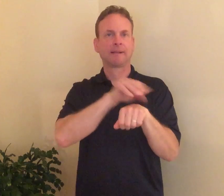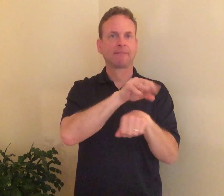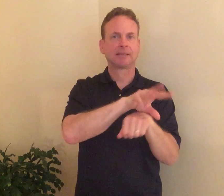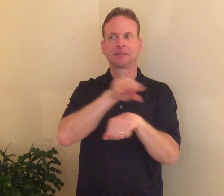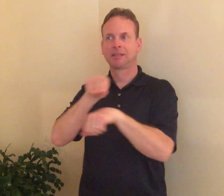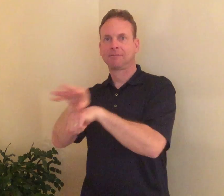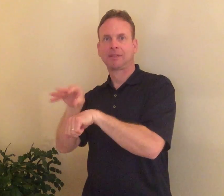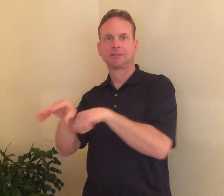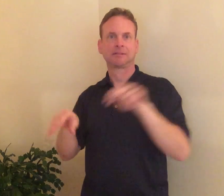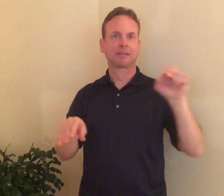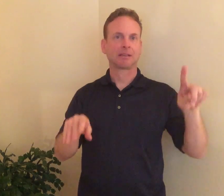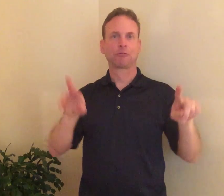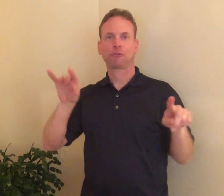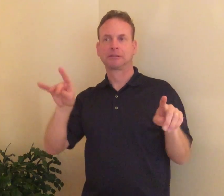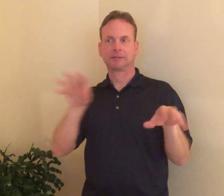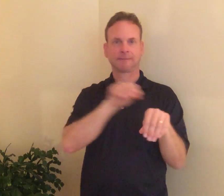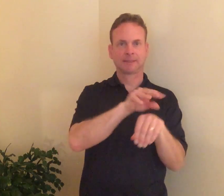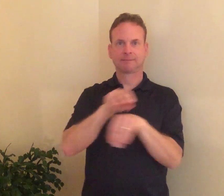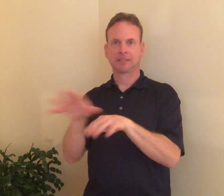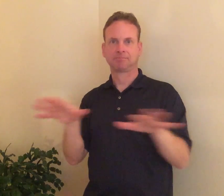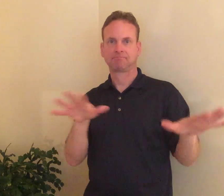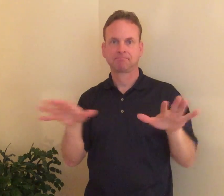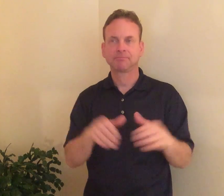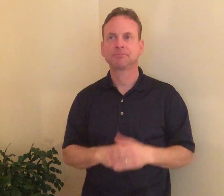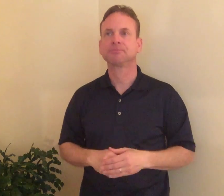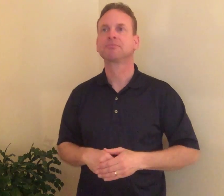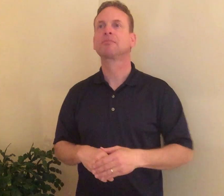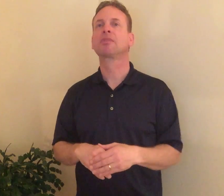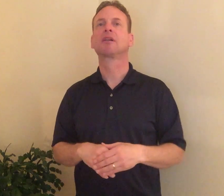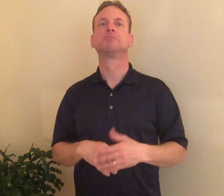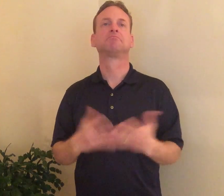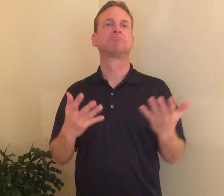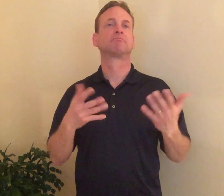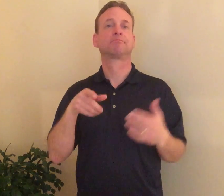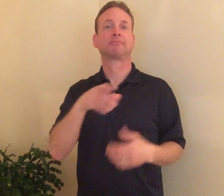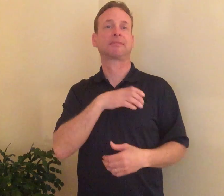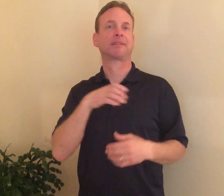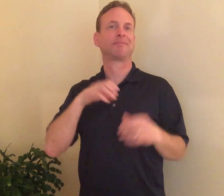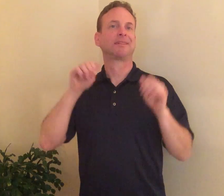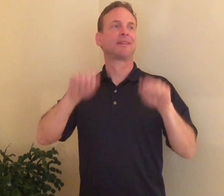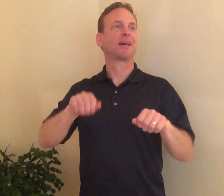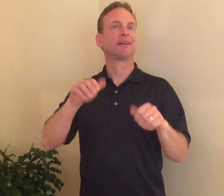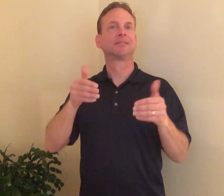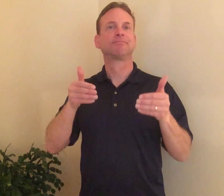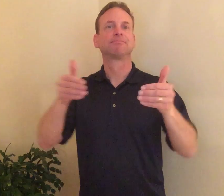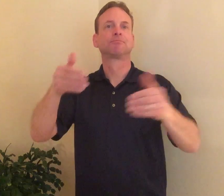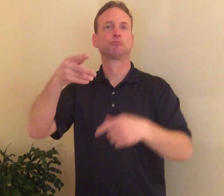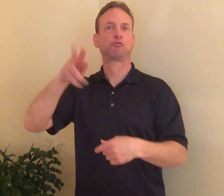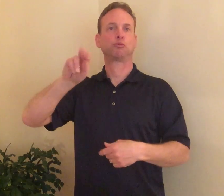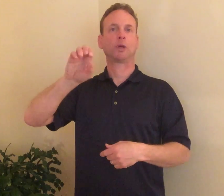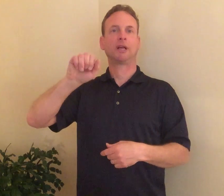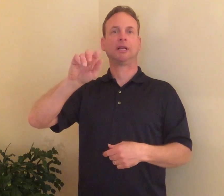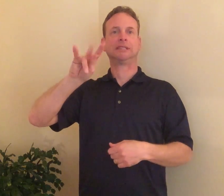NAD and RID. The committee could also act proactively,